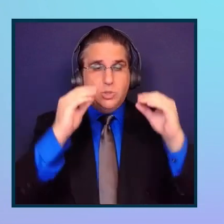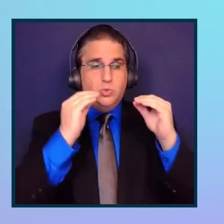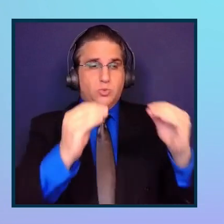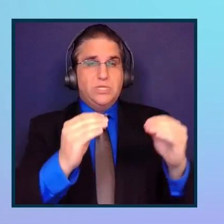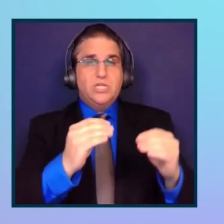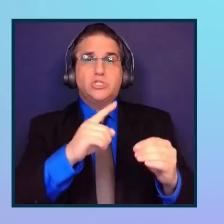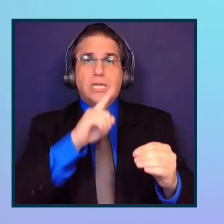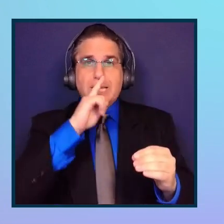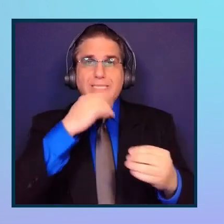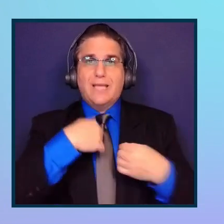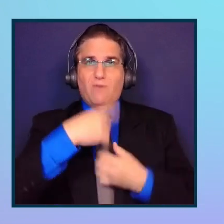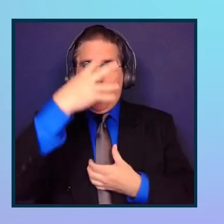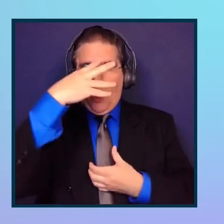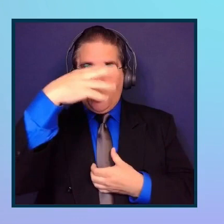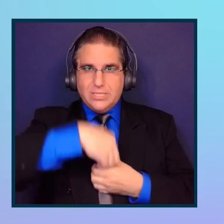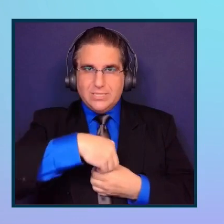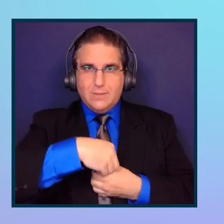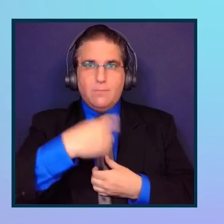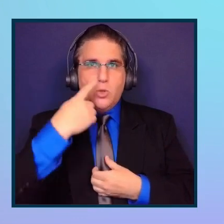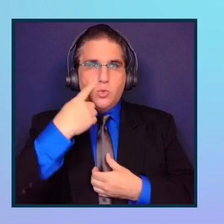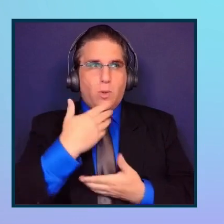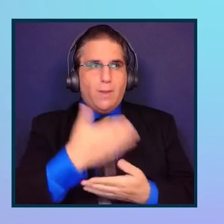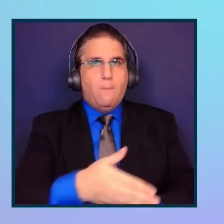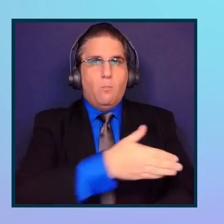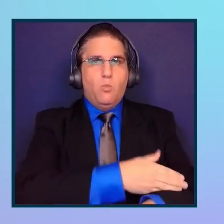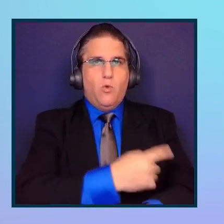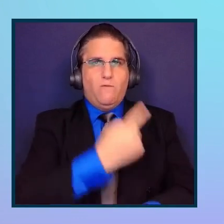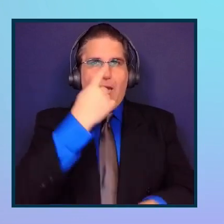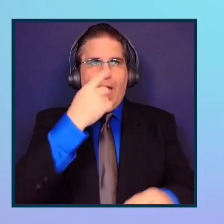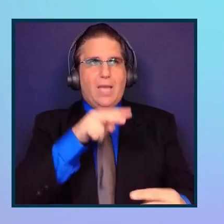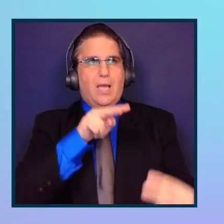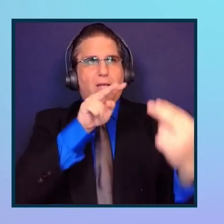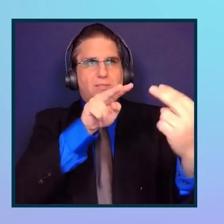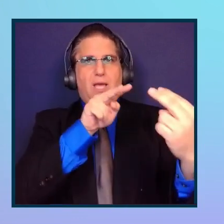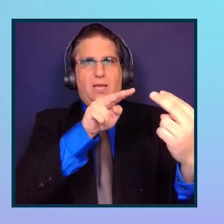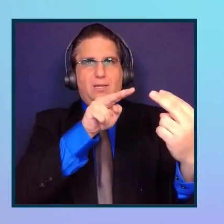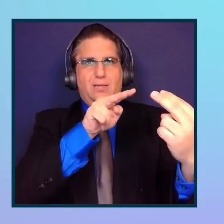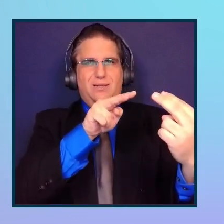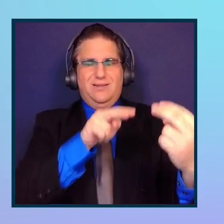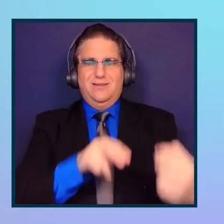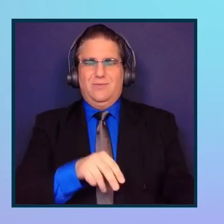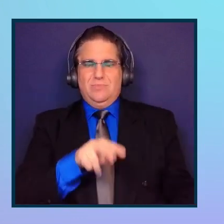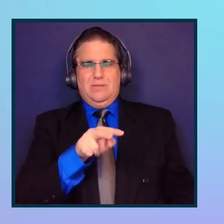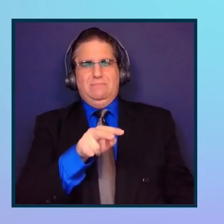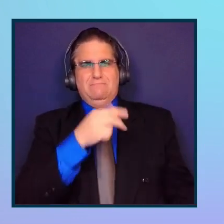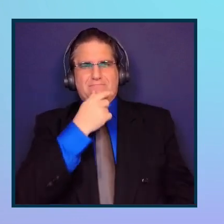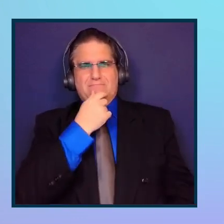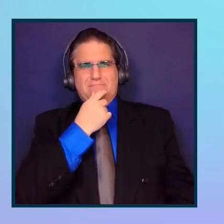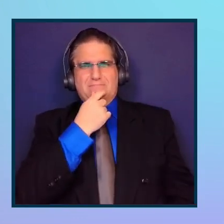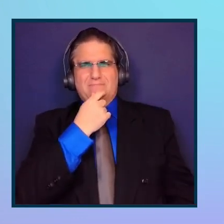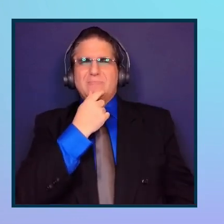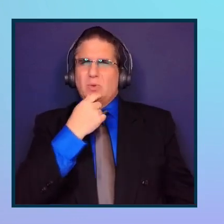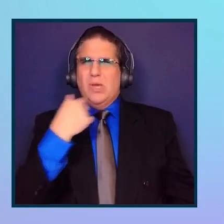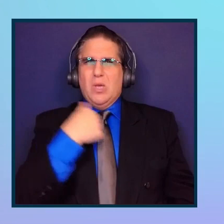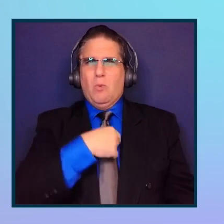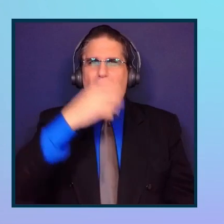And this describes the ways in which disability dongles are created to ease tension,